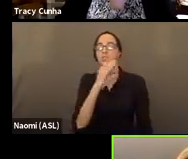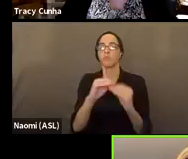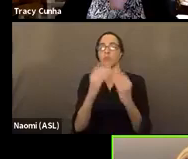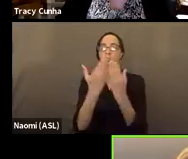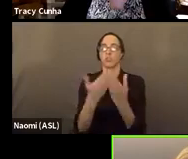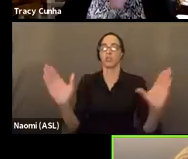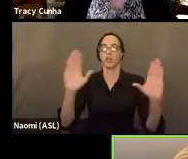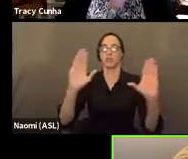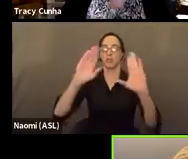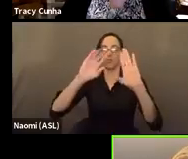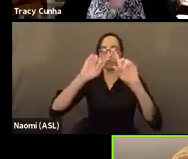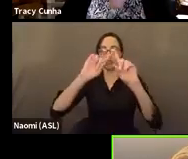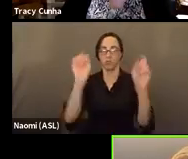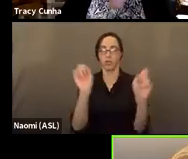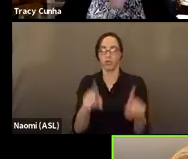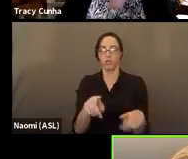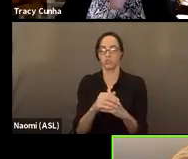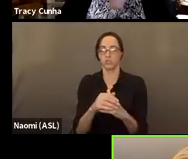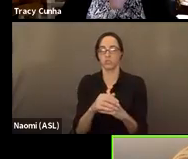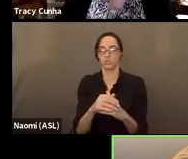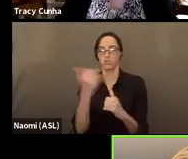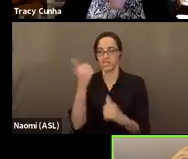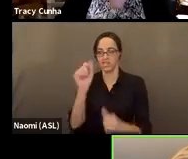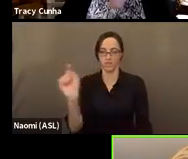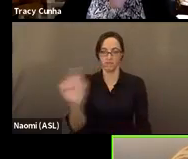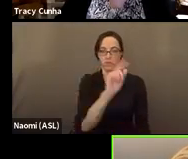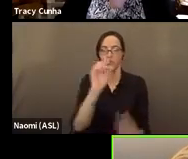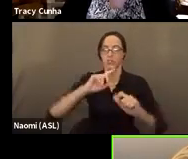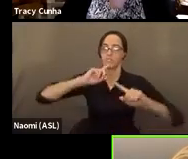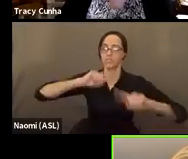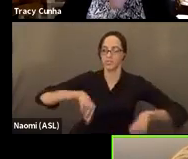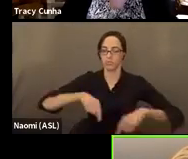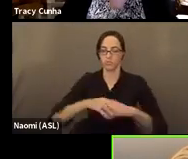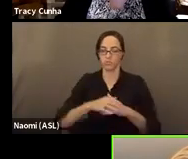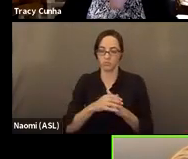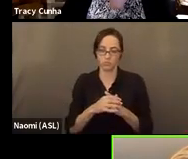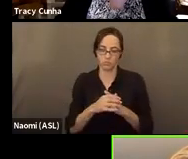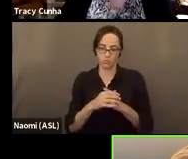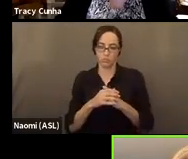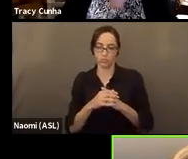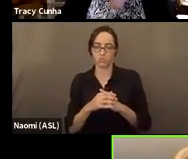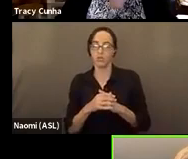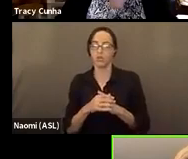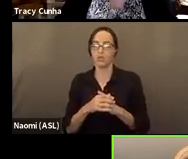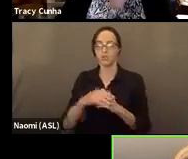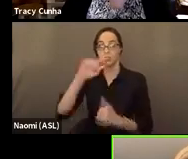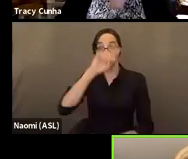ask um answer this and and and the question that came in was uh what about low-income